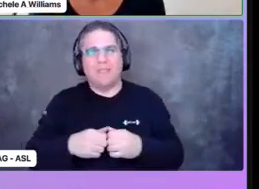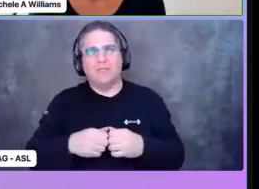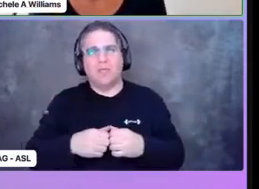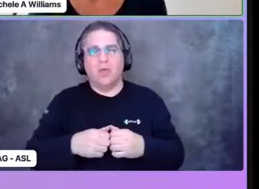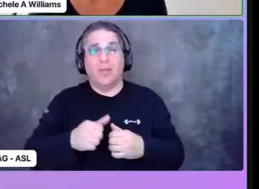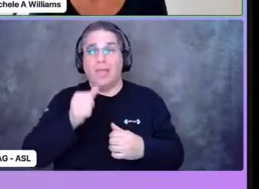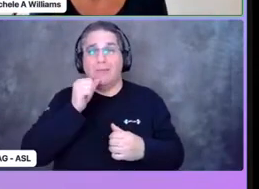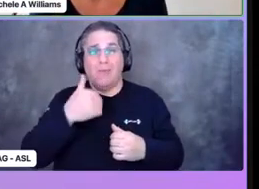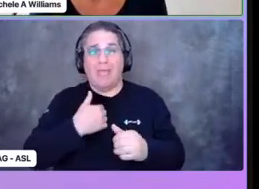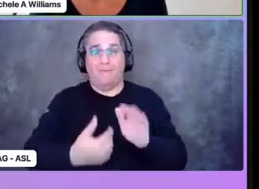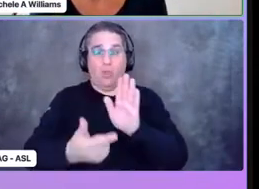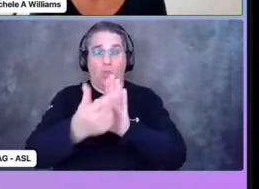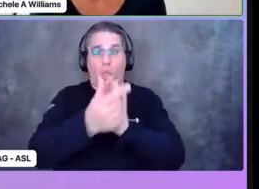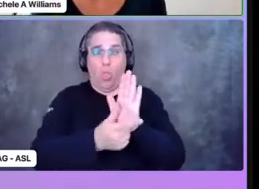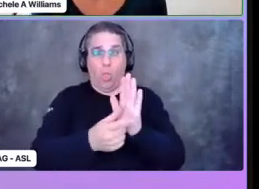private the research is as